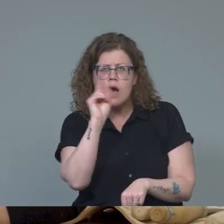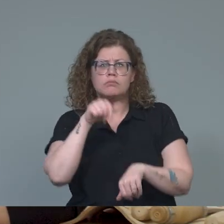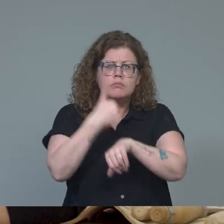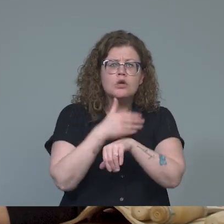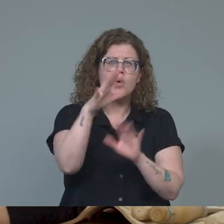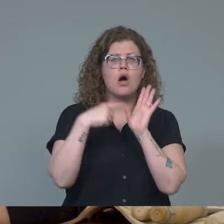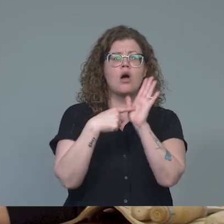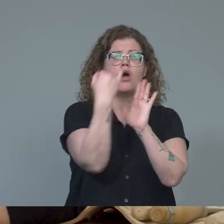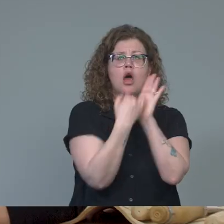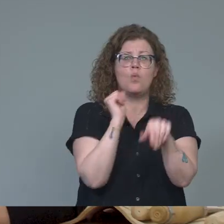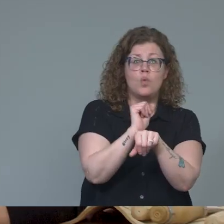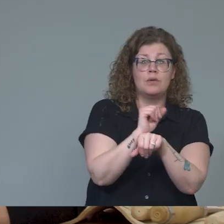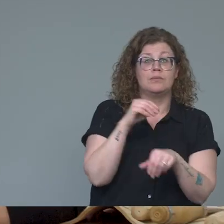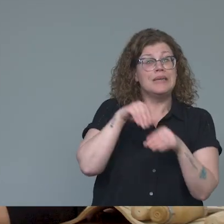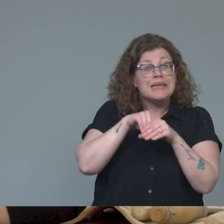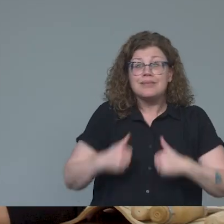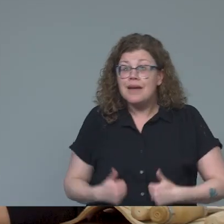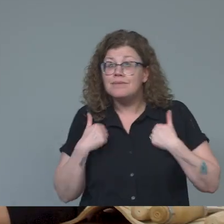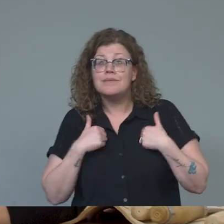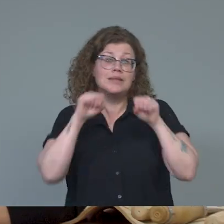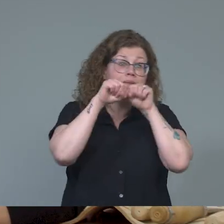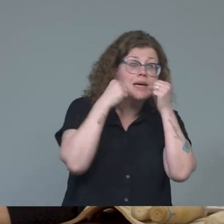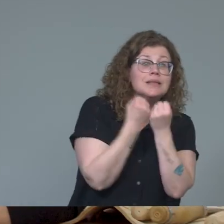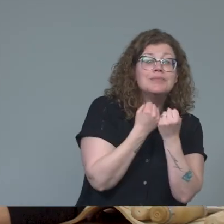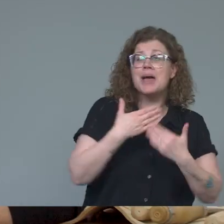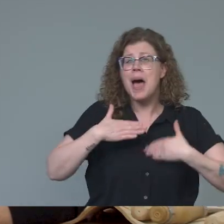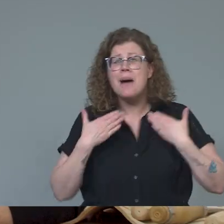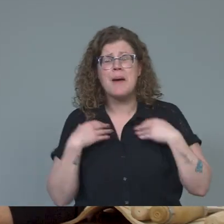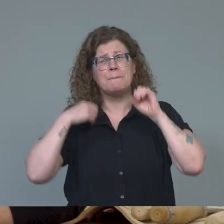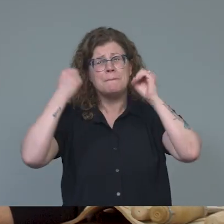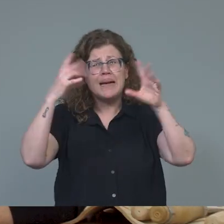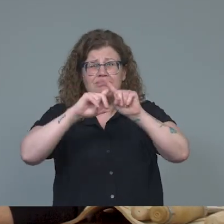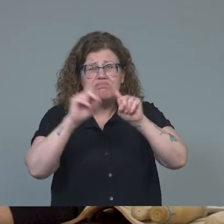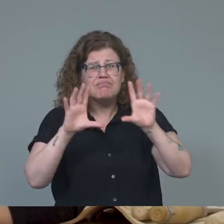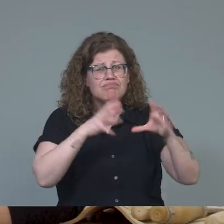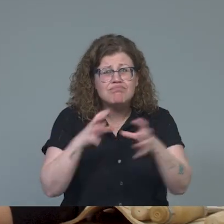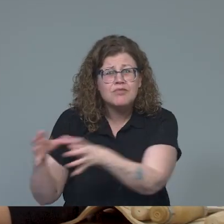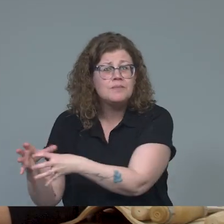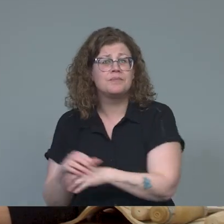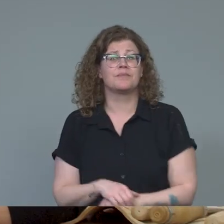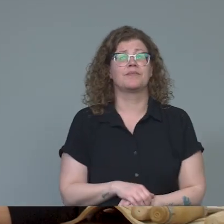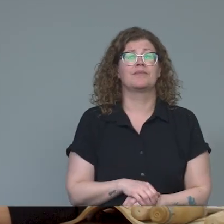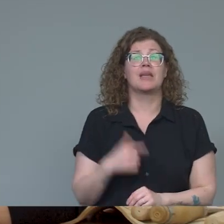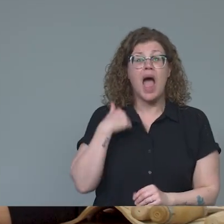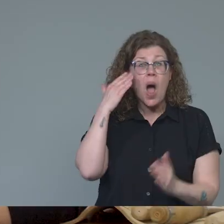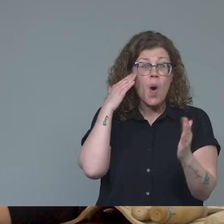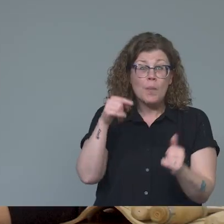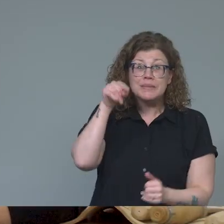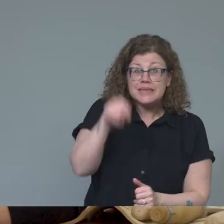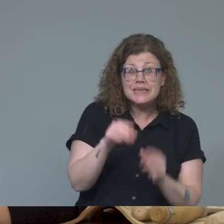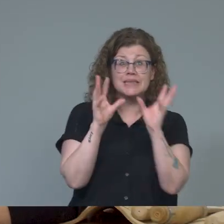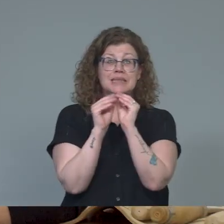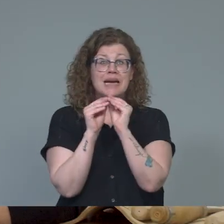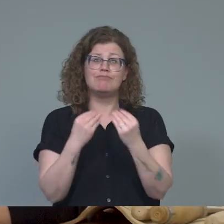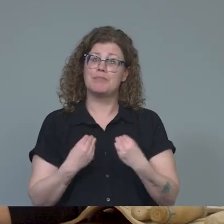So it's super important to figure it out where is there because is where will be show